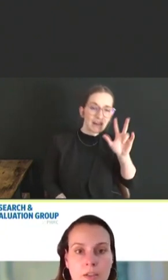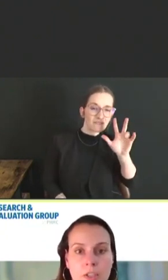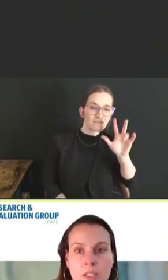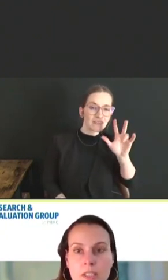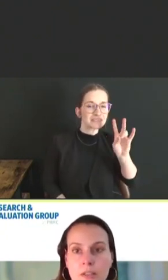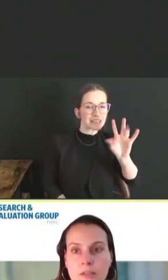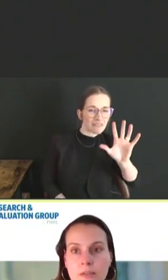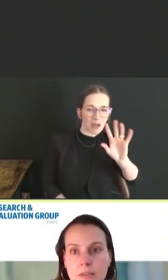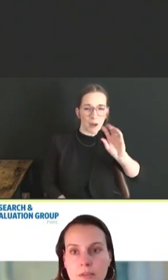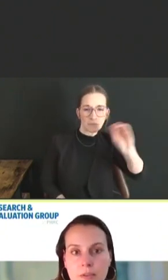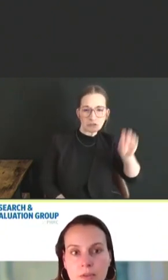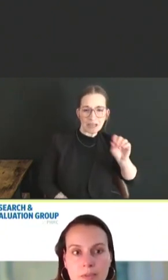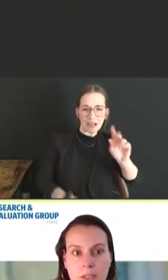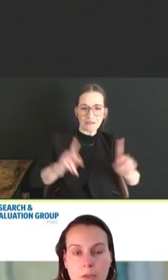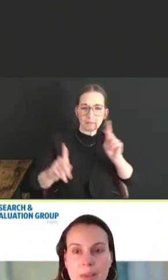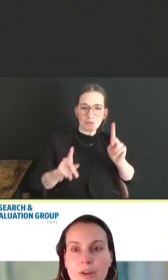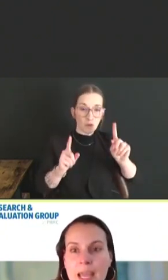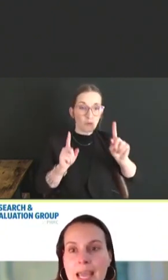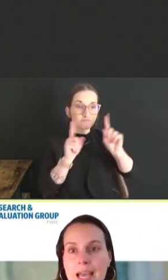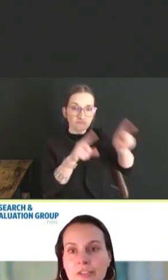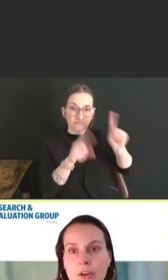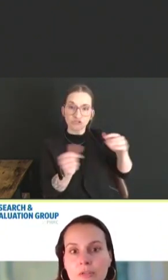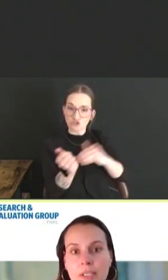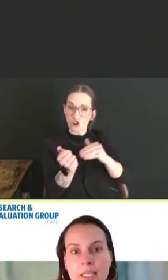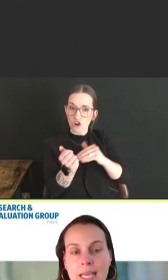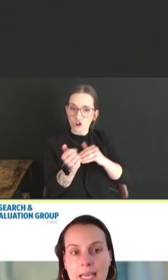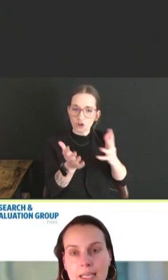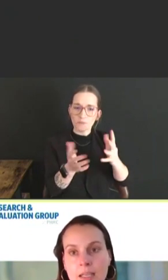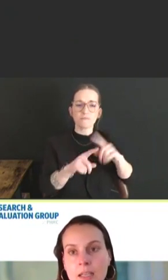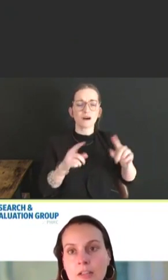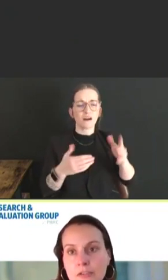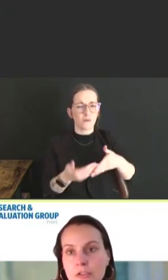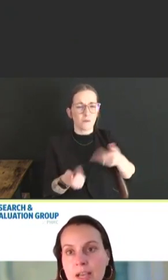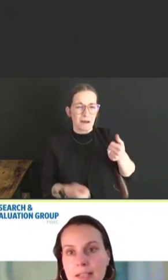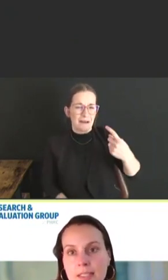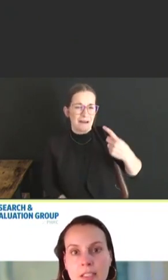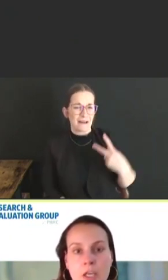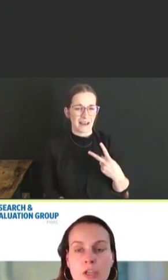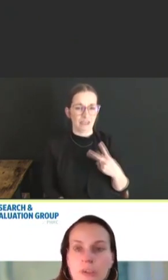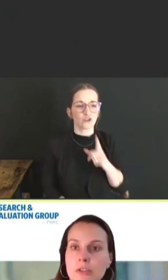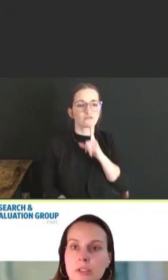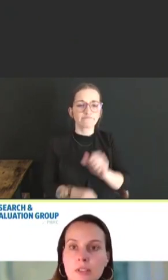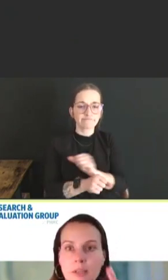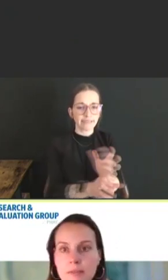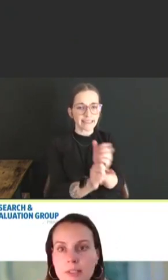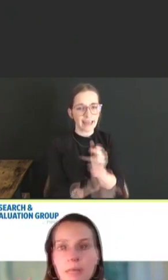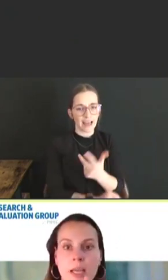you know, just under, you know, about half are really getting the flu vaccine. So, there is some